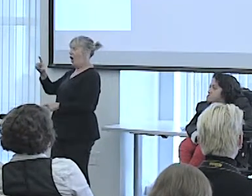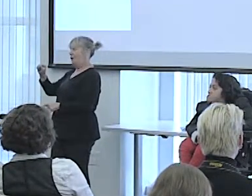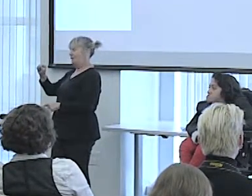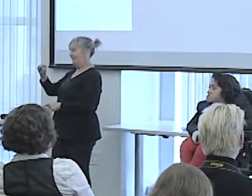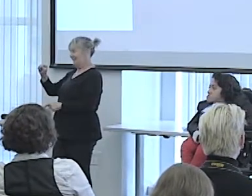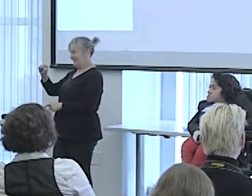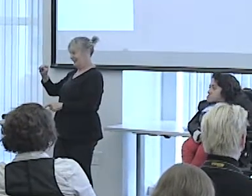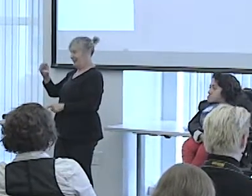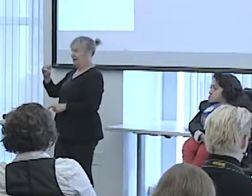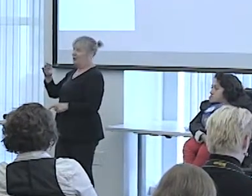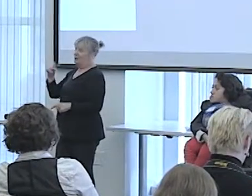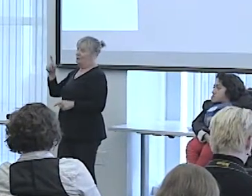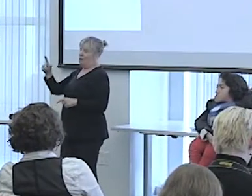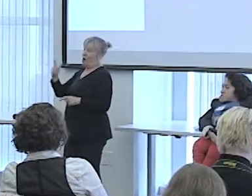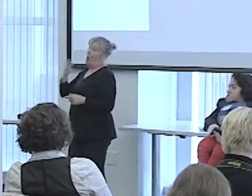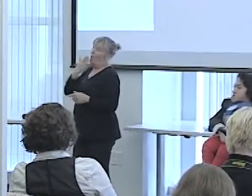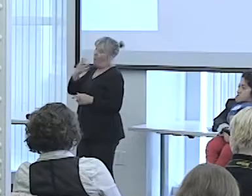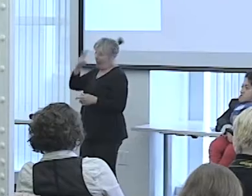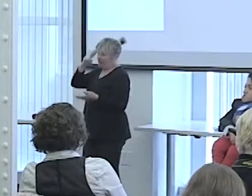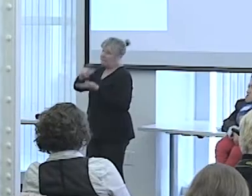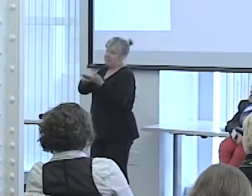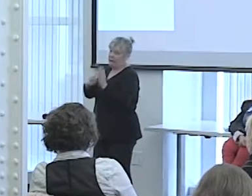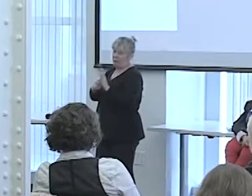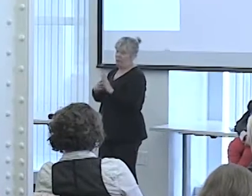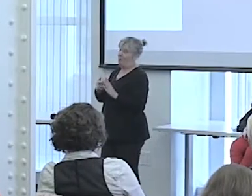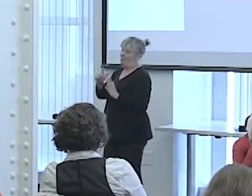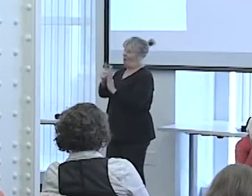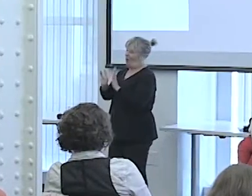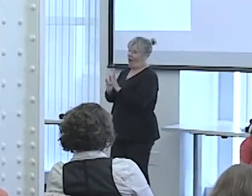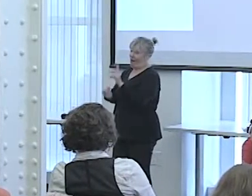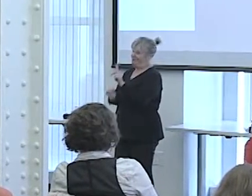well-intentioned but misguided laws around domestic abuse.